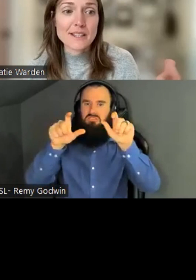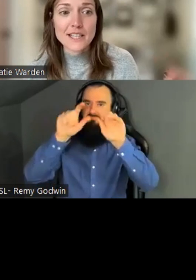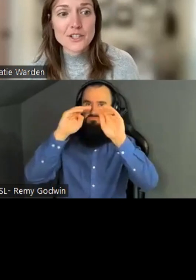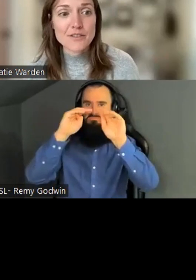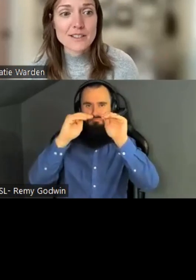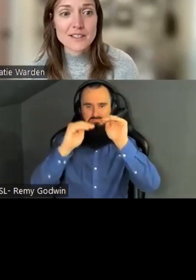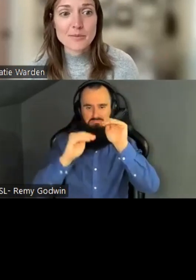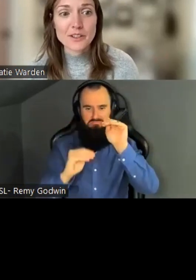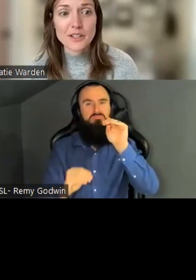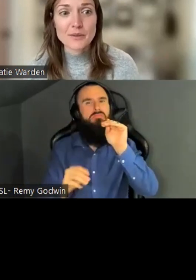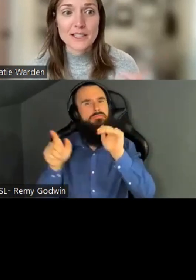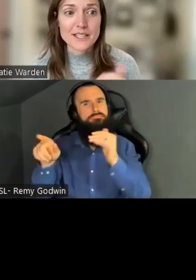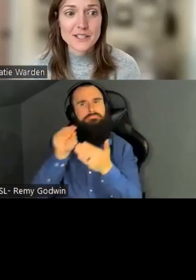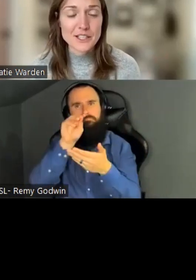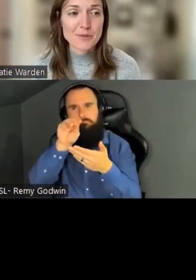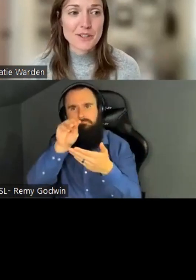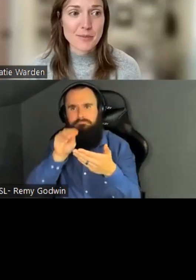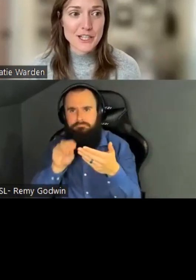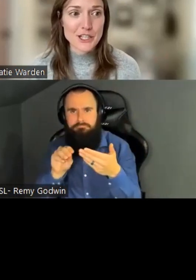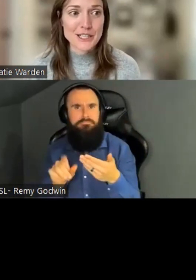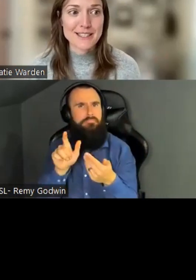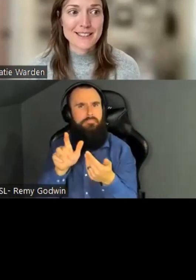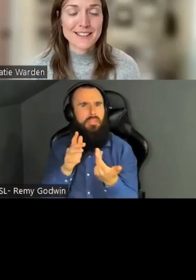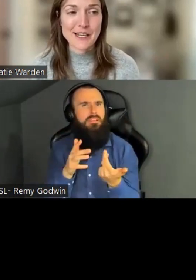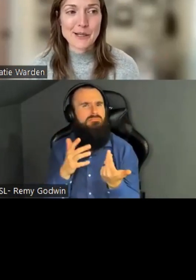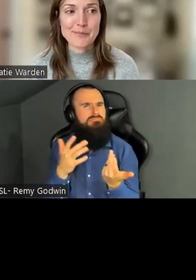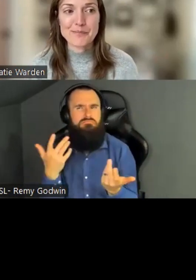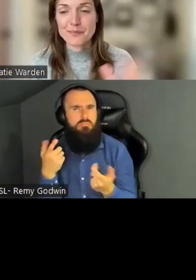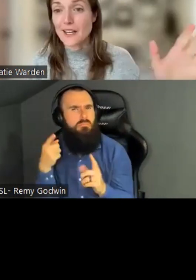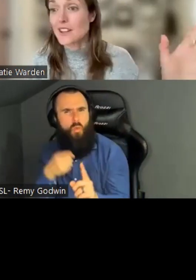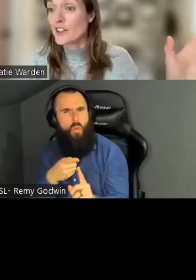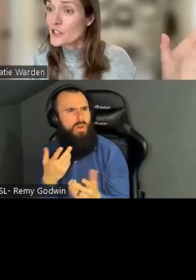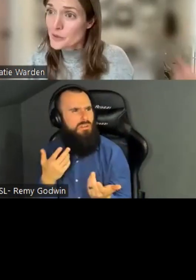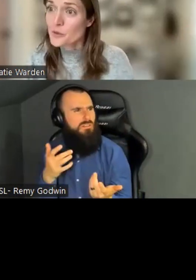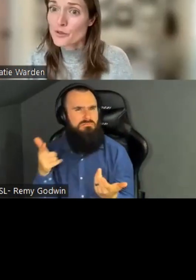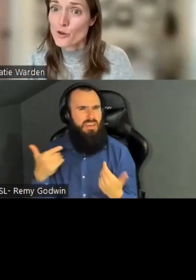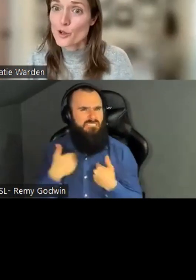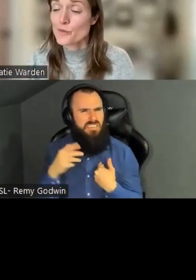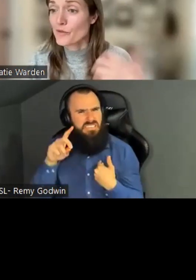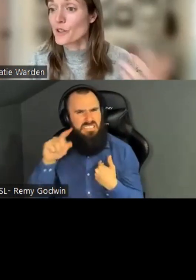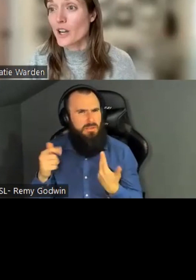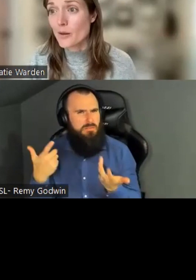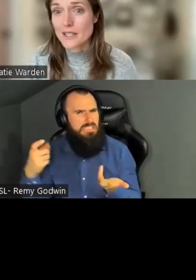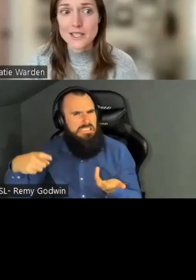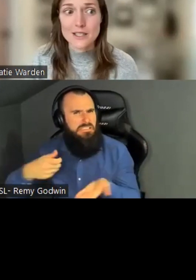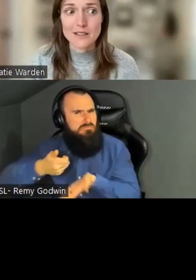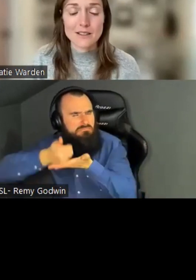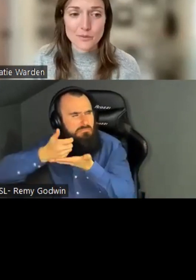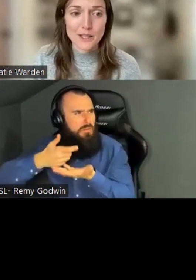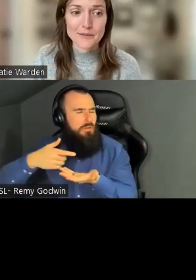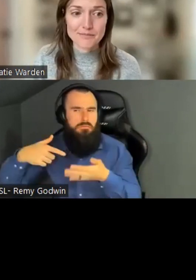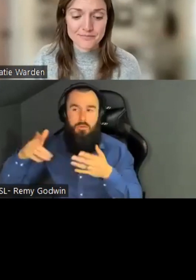the nature of the disability, relationship to the patient. And there are similar forms for accommodations as well.